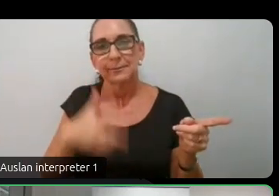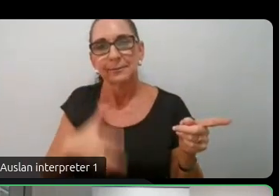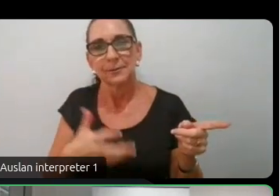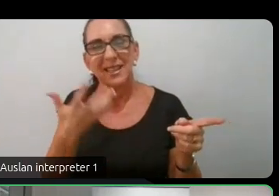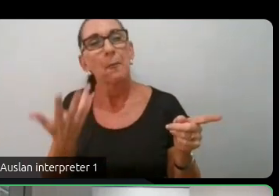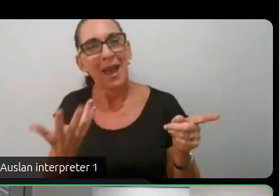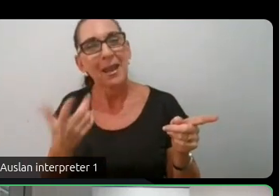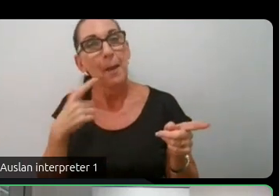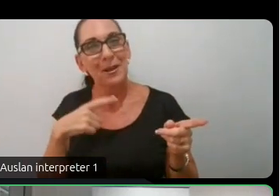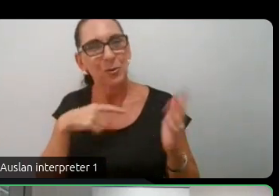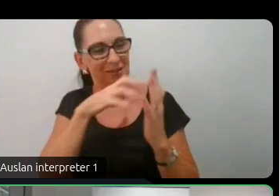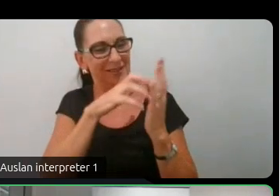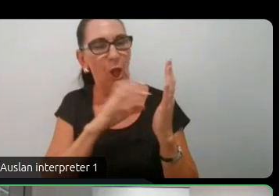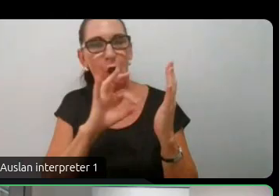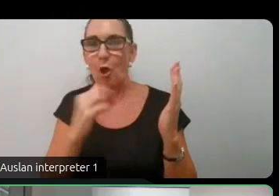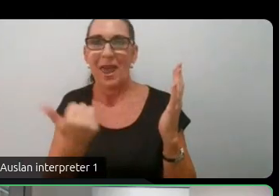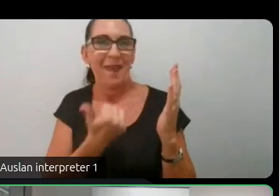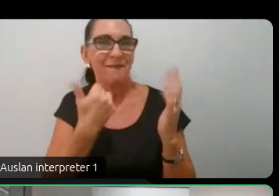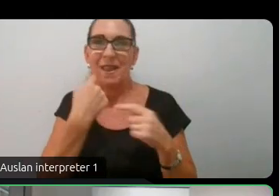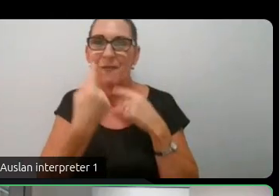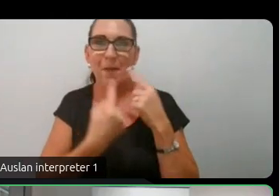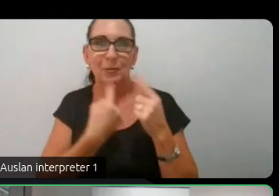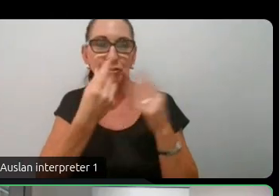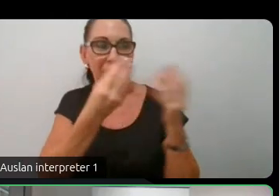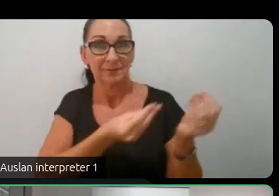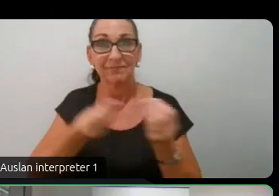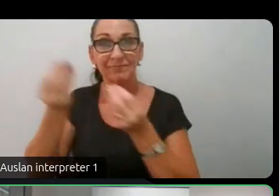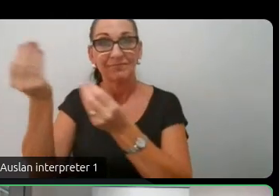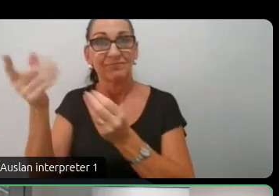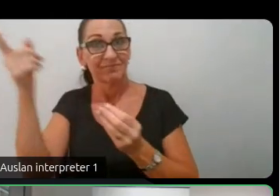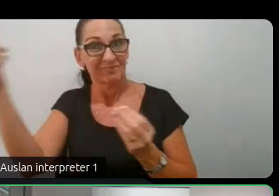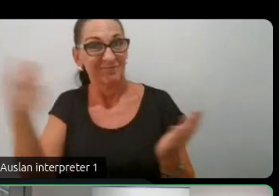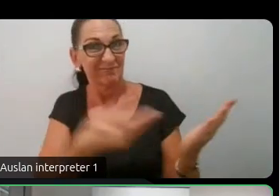because there's not sufficient information for them to be satisfied under their criteria for